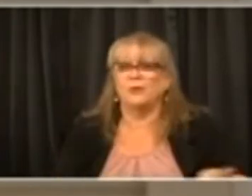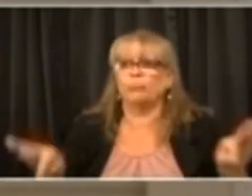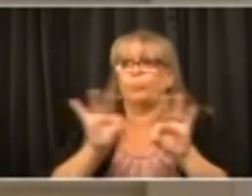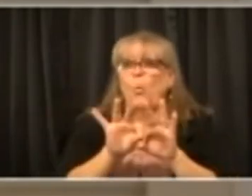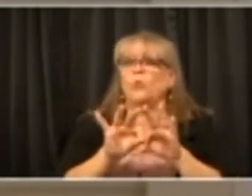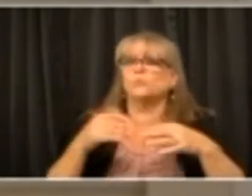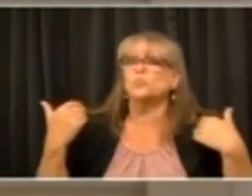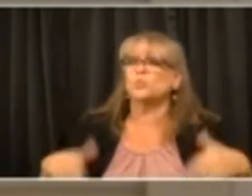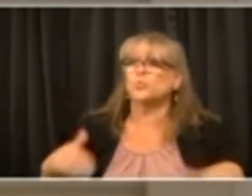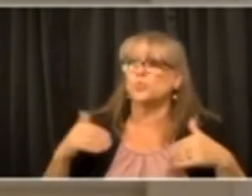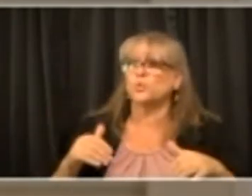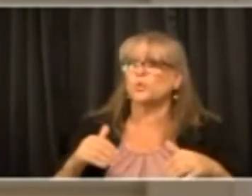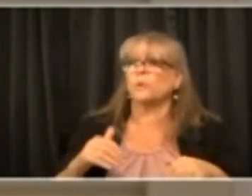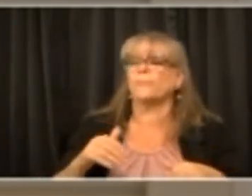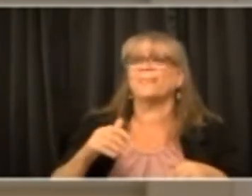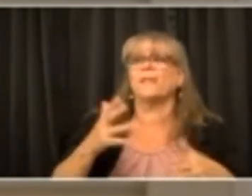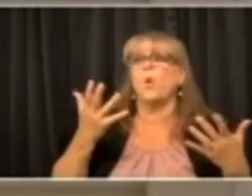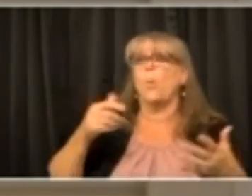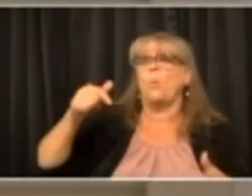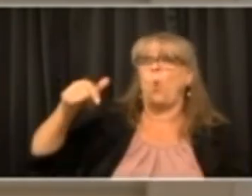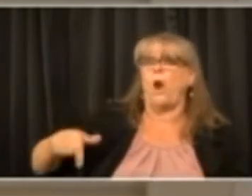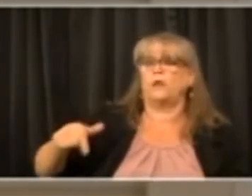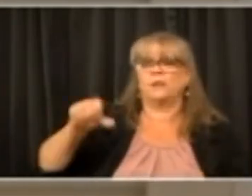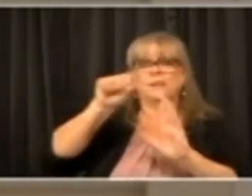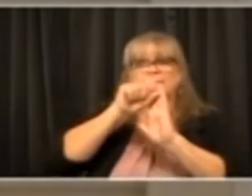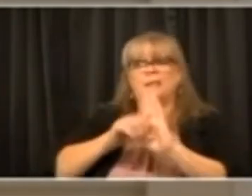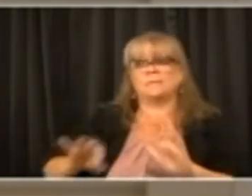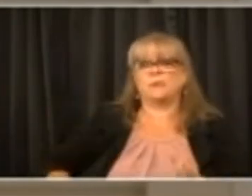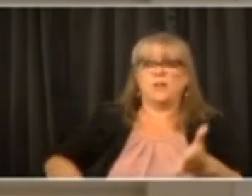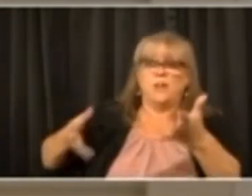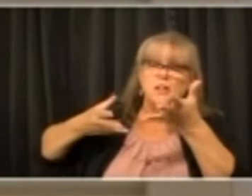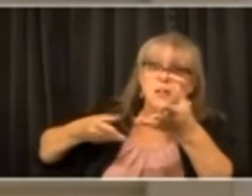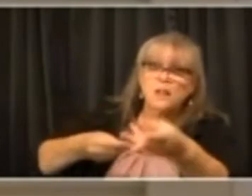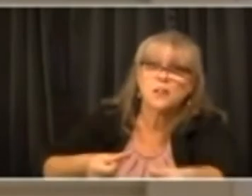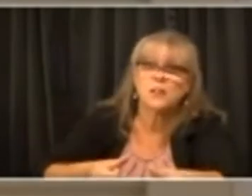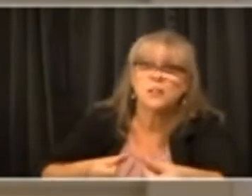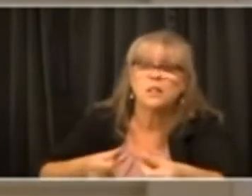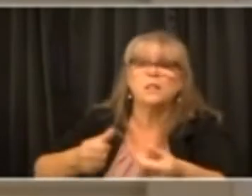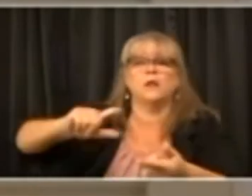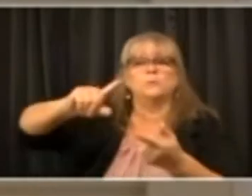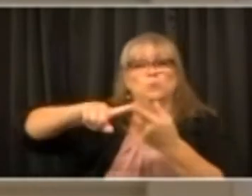calendar year of 2020 those numbers are going to are it's only